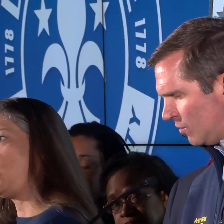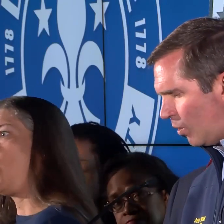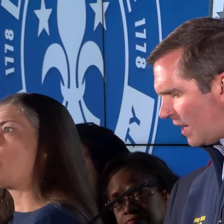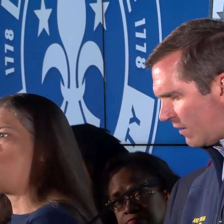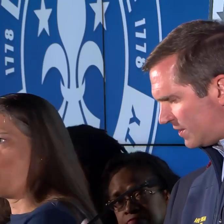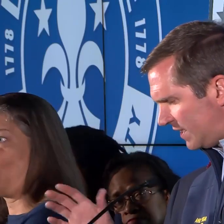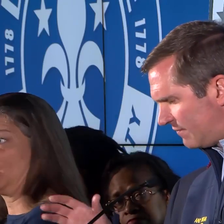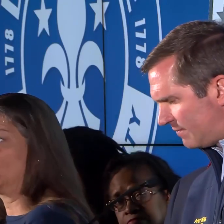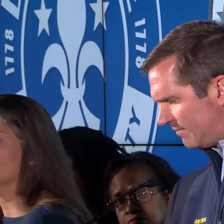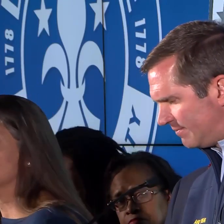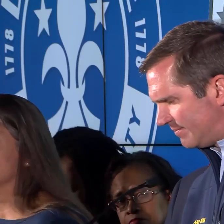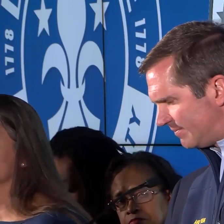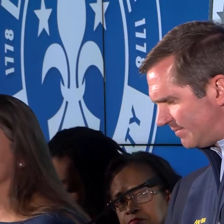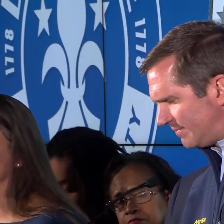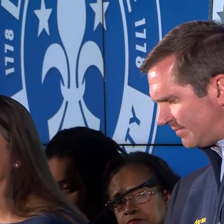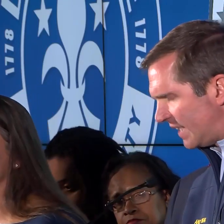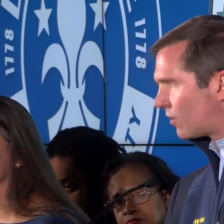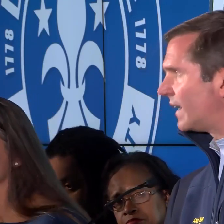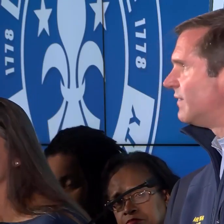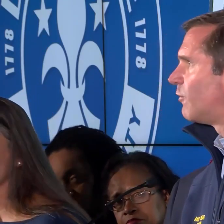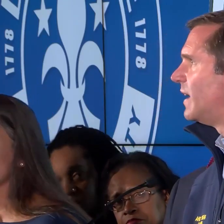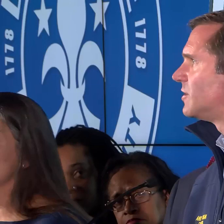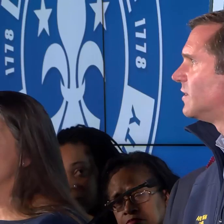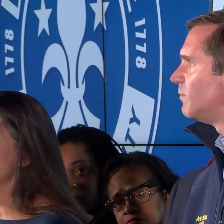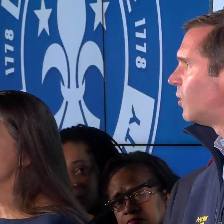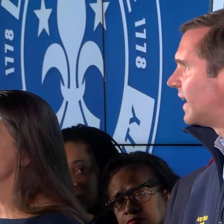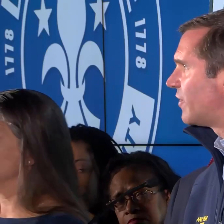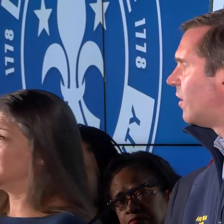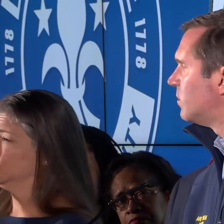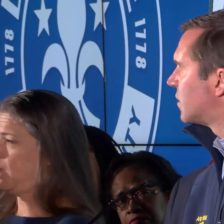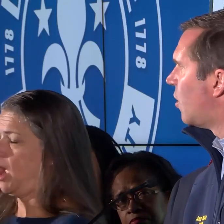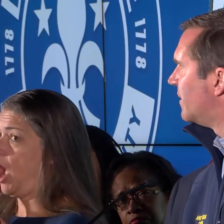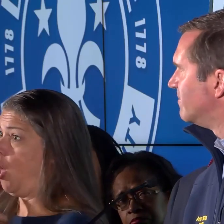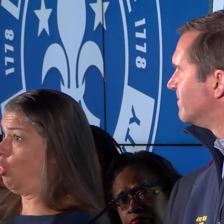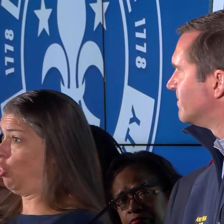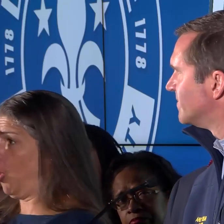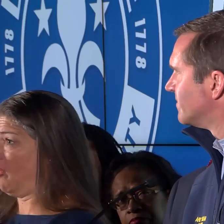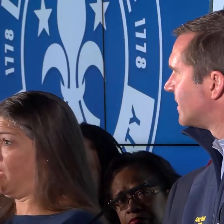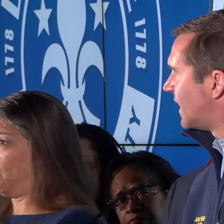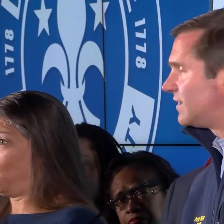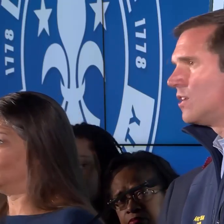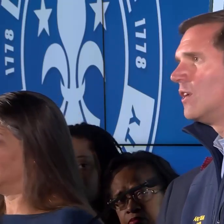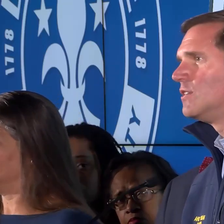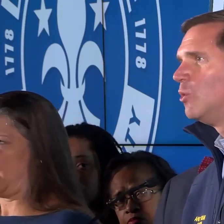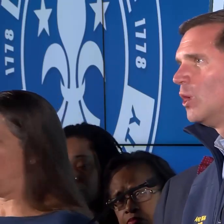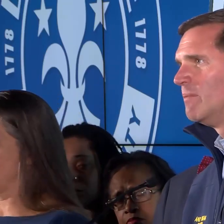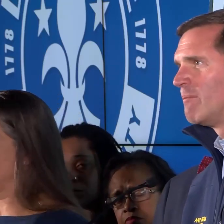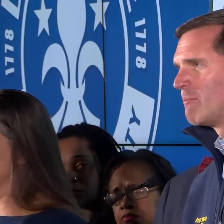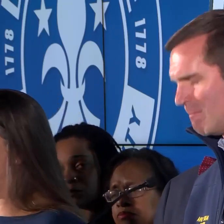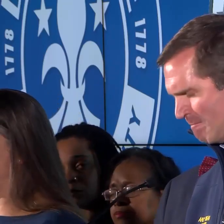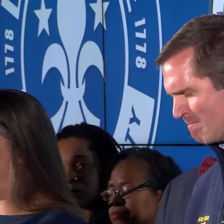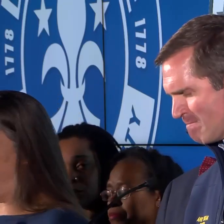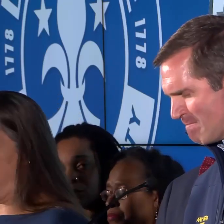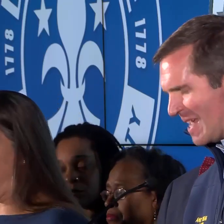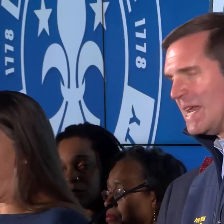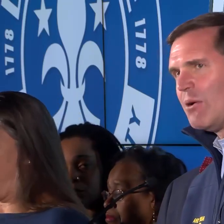one I received incorrect information this morning I thought was gone and I'd started to mourn and